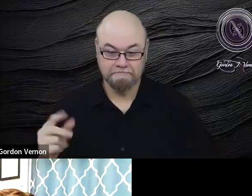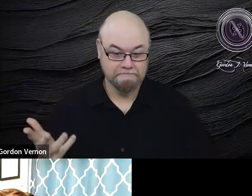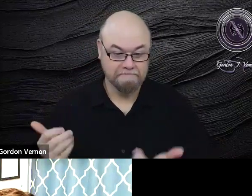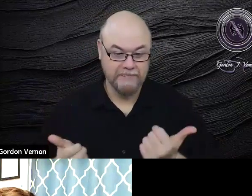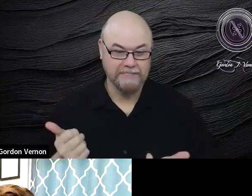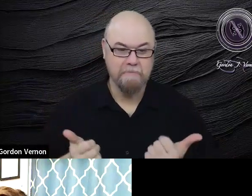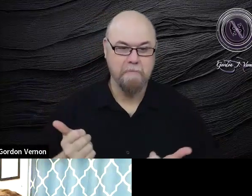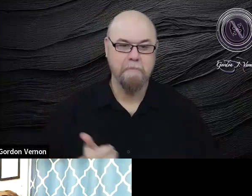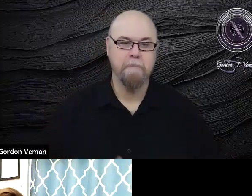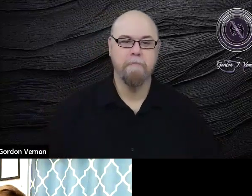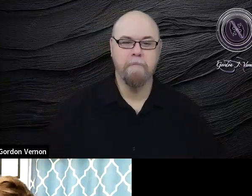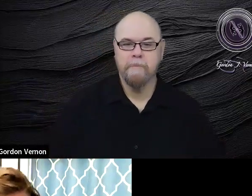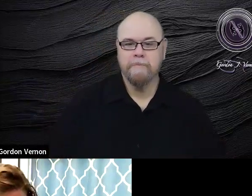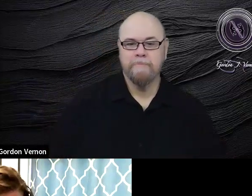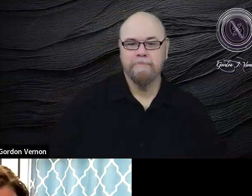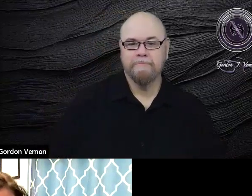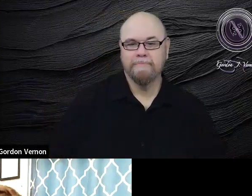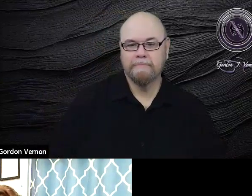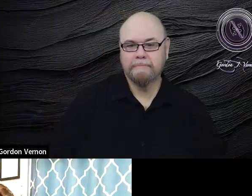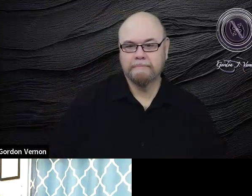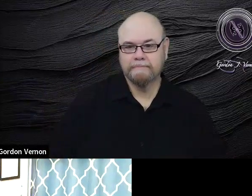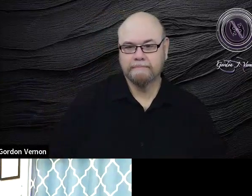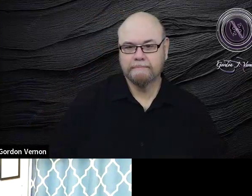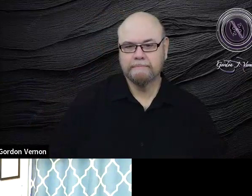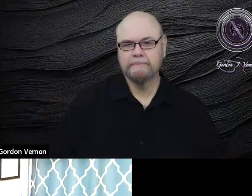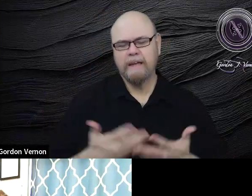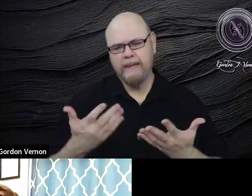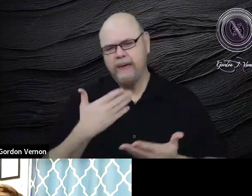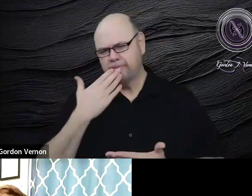says consider distraction in the lab versus in the real world.